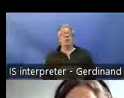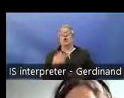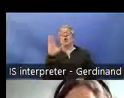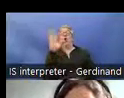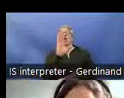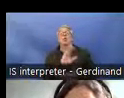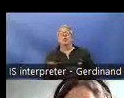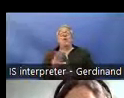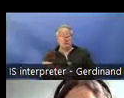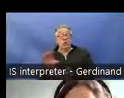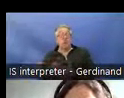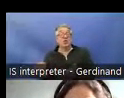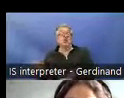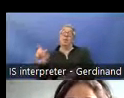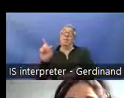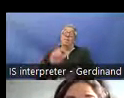and published within the city.